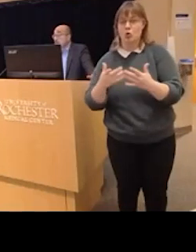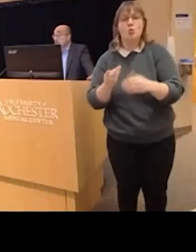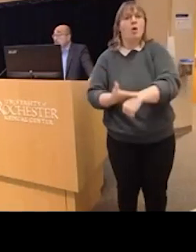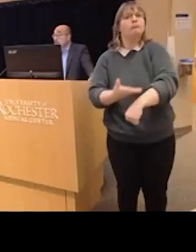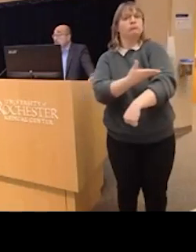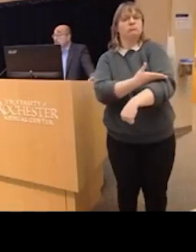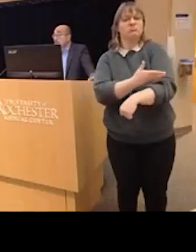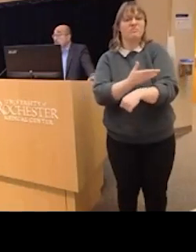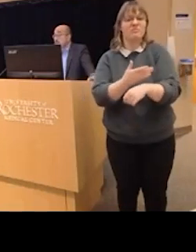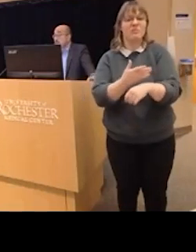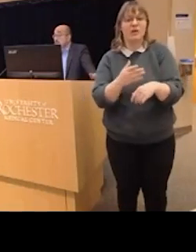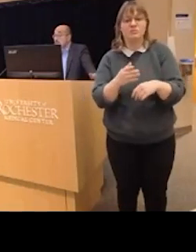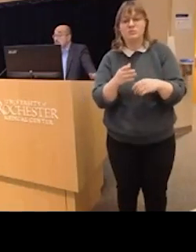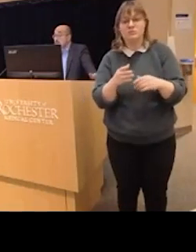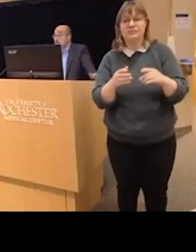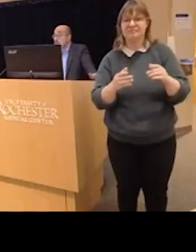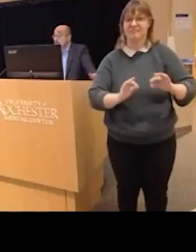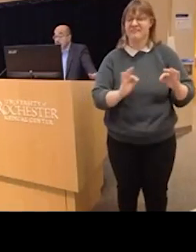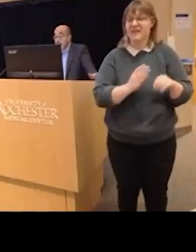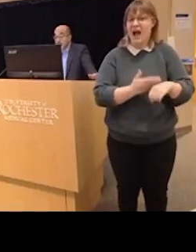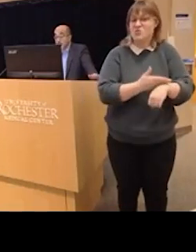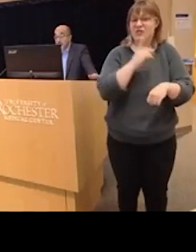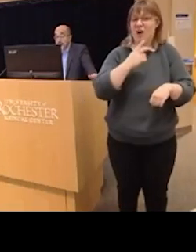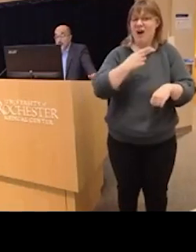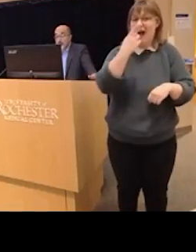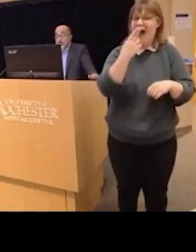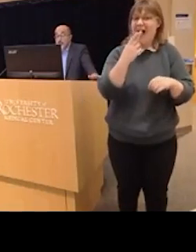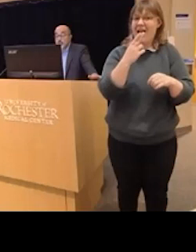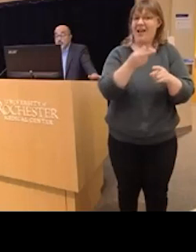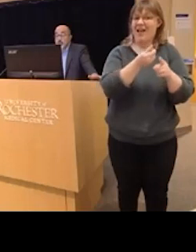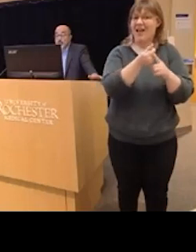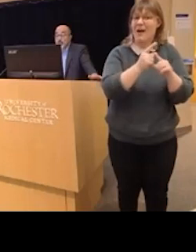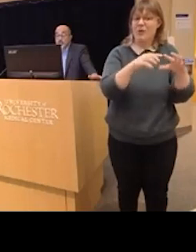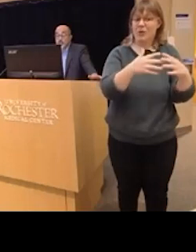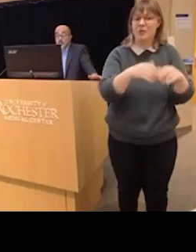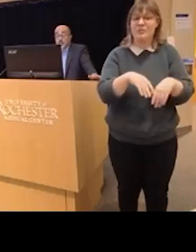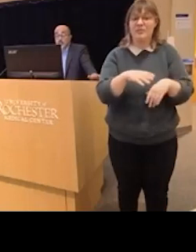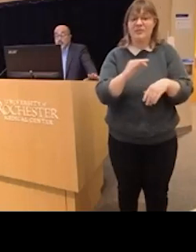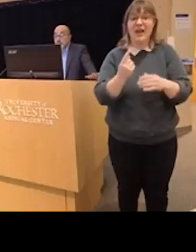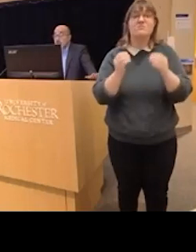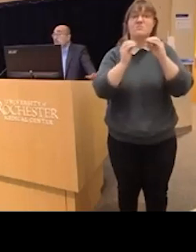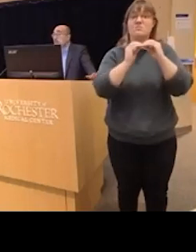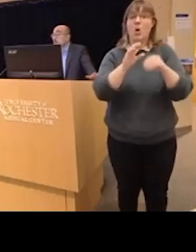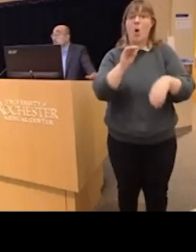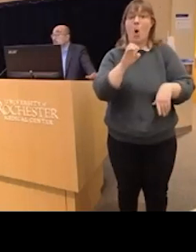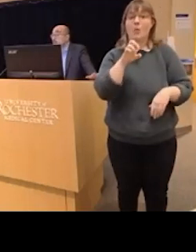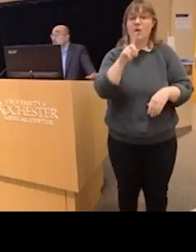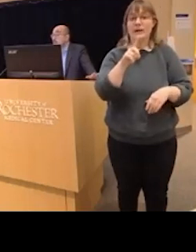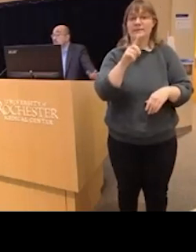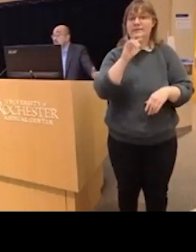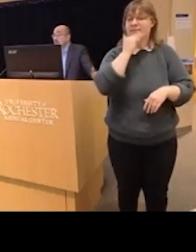in the high negative a group which is consistent with their lower level of pain Improvement also much greater opiod misuse we had a structured way of tracking opiod misuse and we've done a